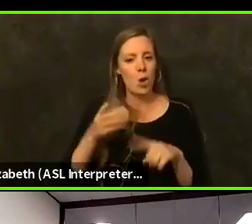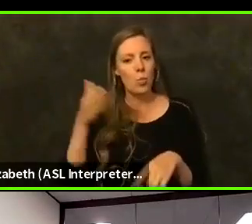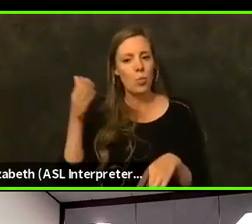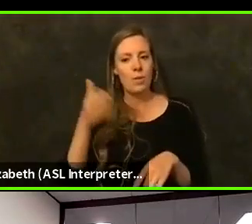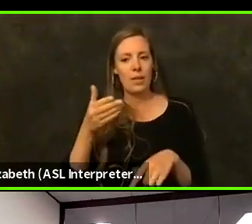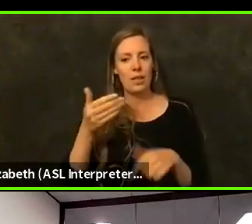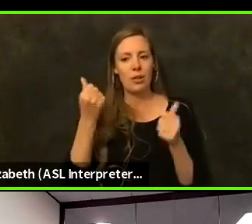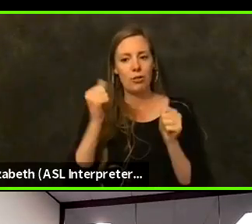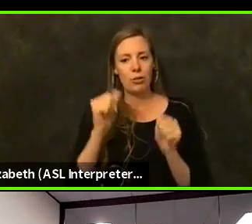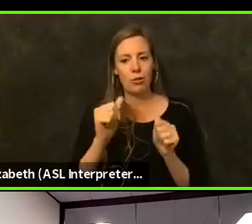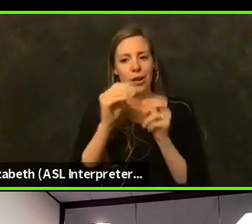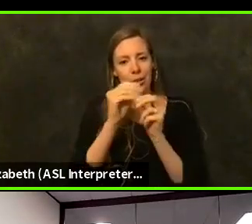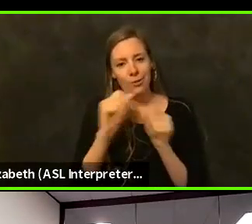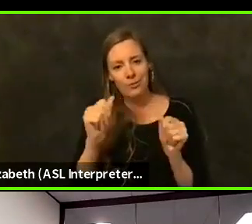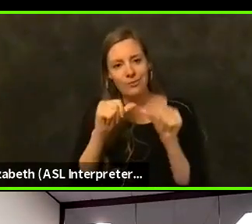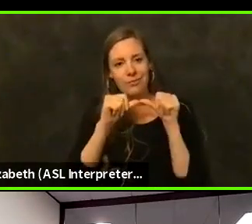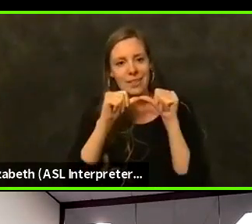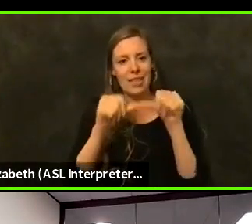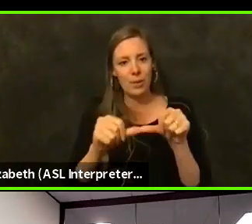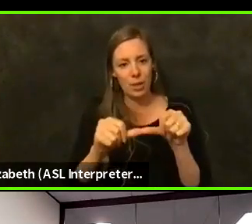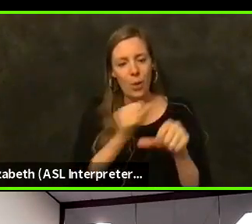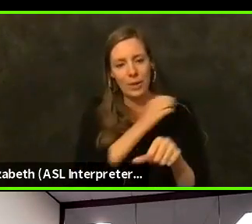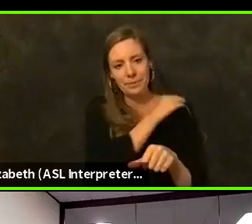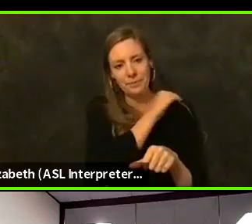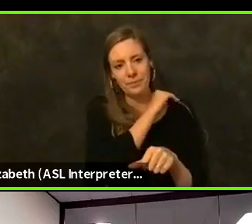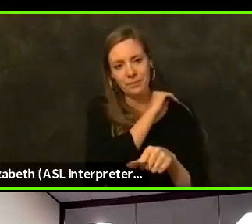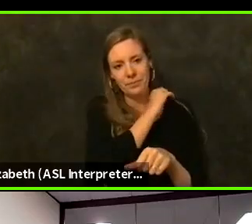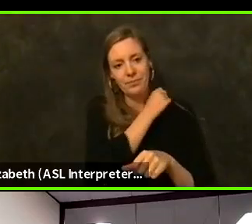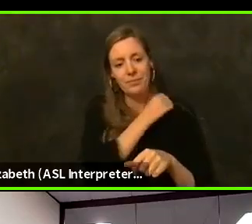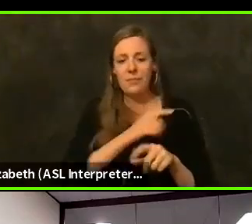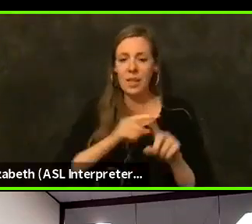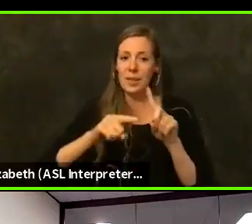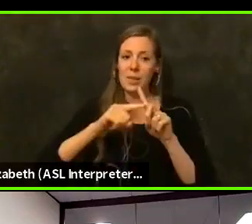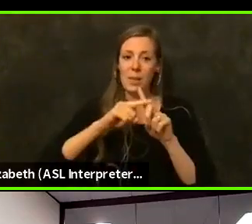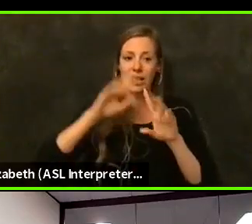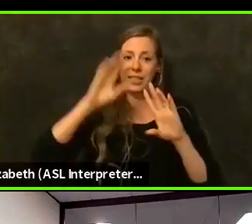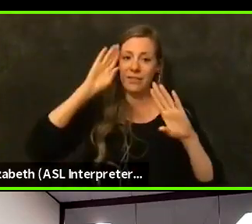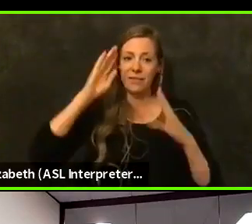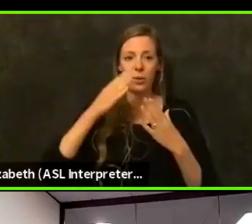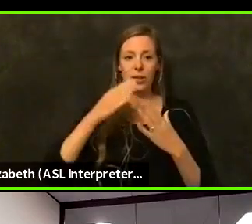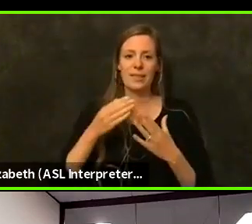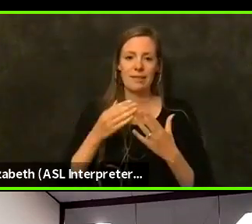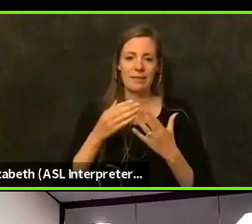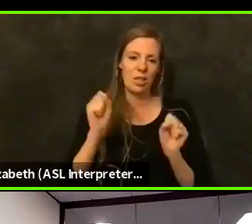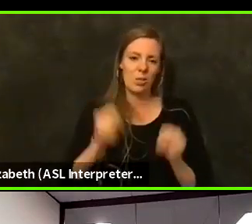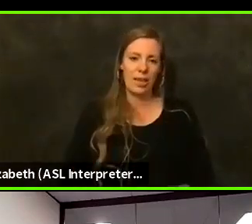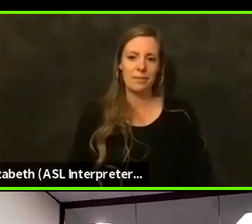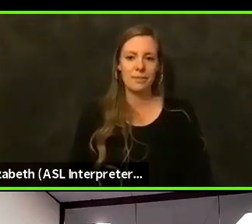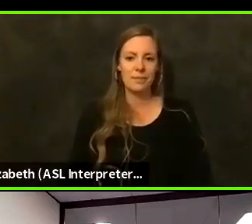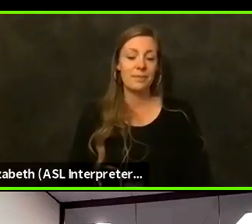try to help keep it going and to be as positive and forward facing as we can. Thank you all.